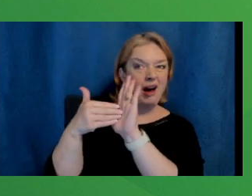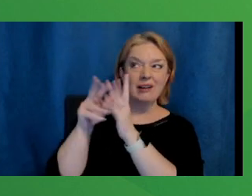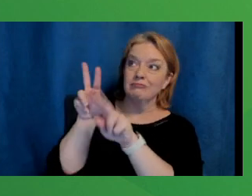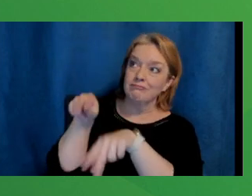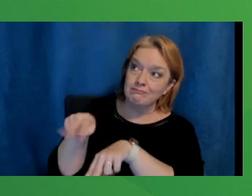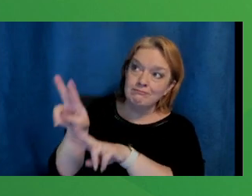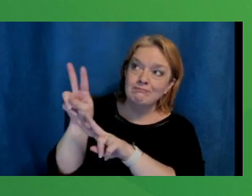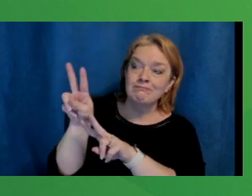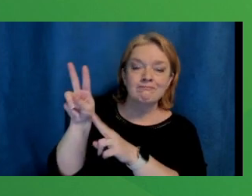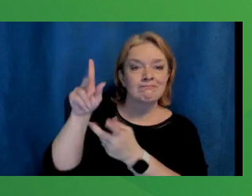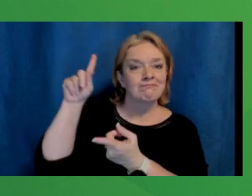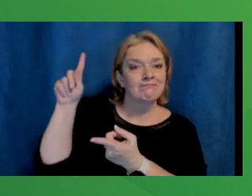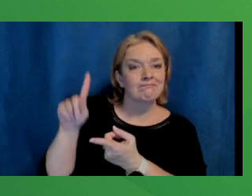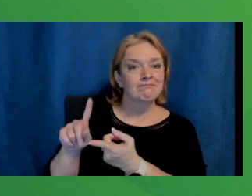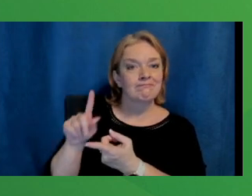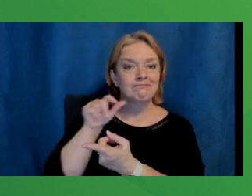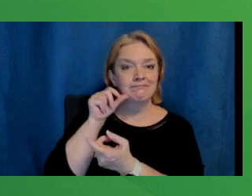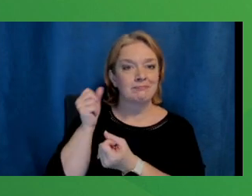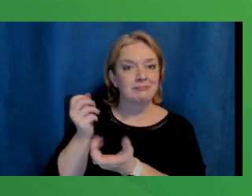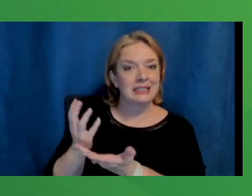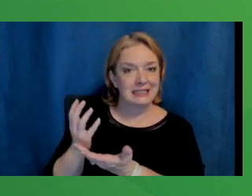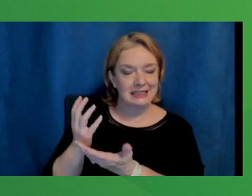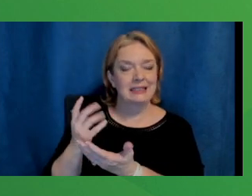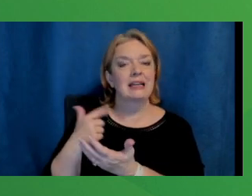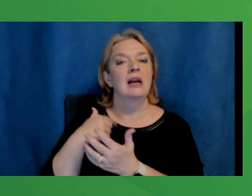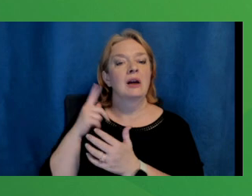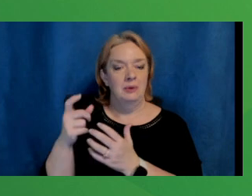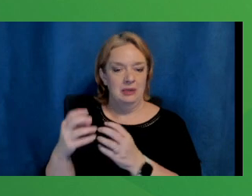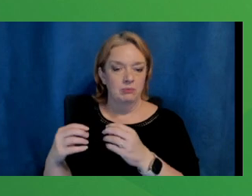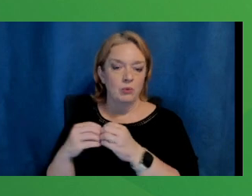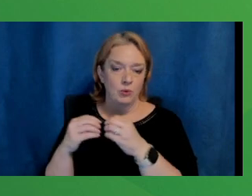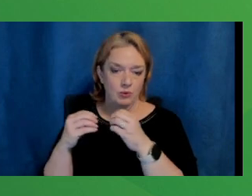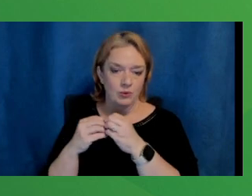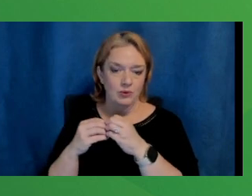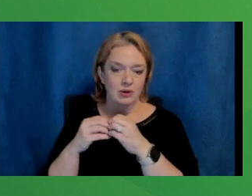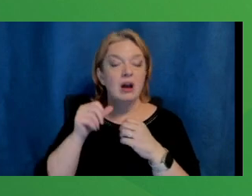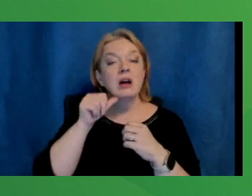as a need for role models, not only just for pursuing a career interest in science,